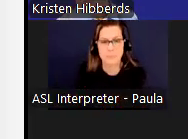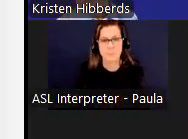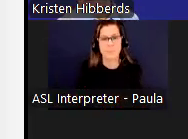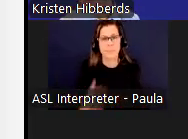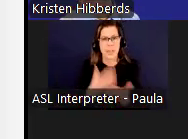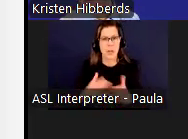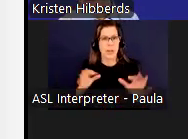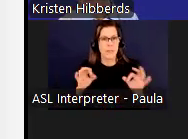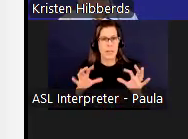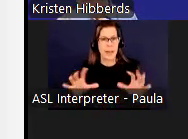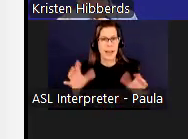Definitely. OK, thank you.